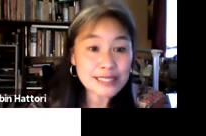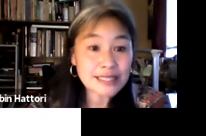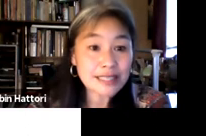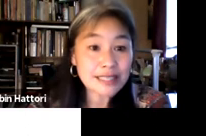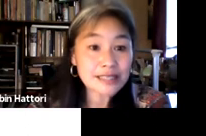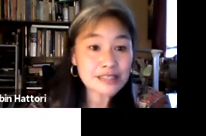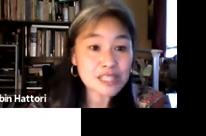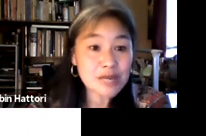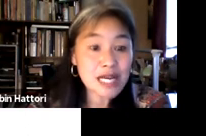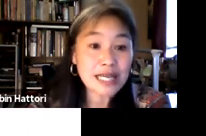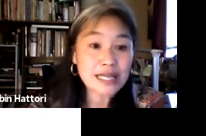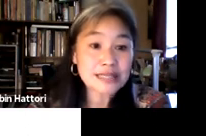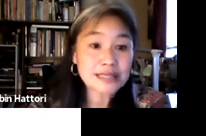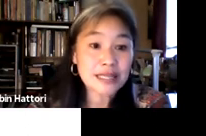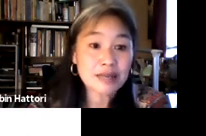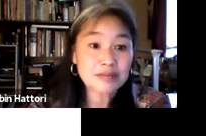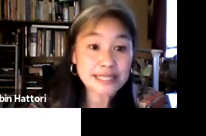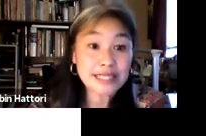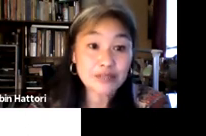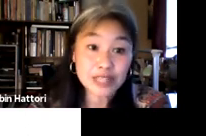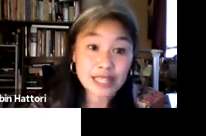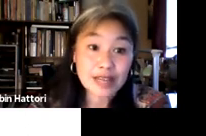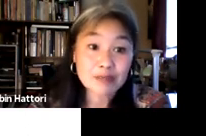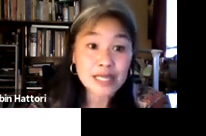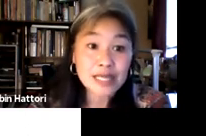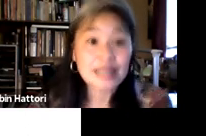what am i because I don't think I'm white. And I don't think I'm